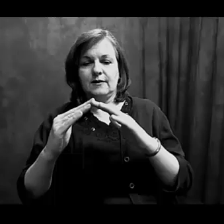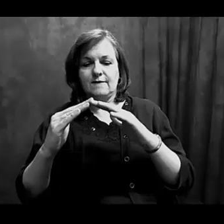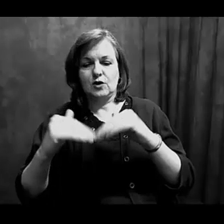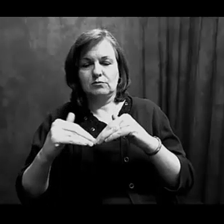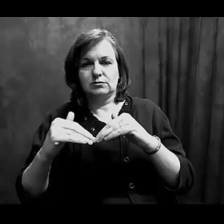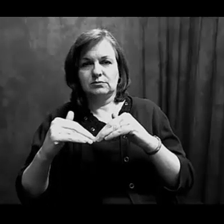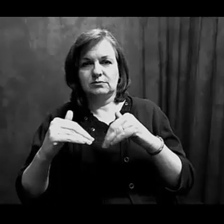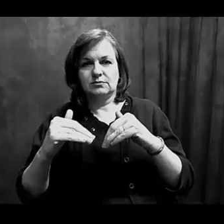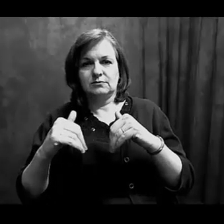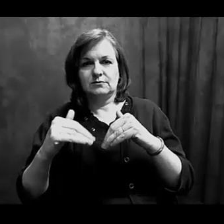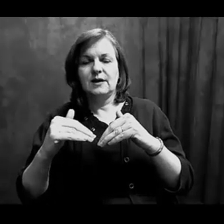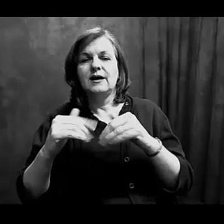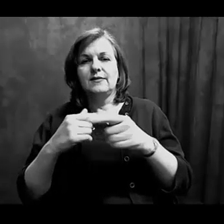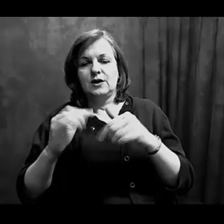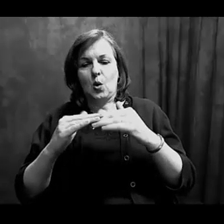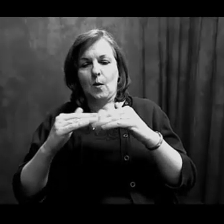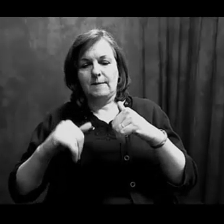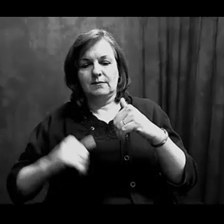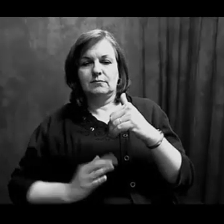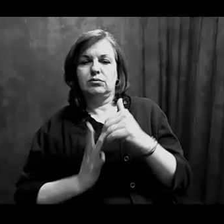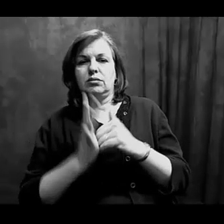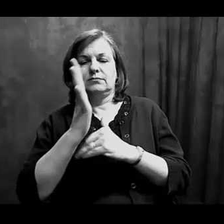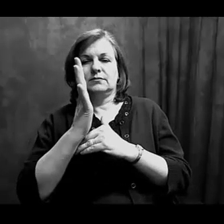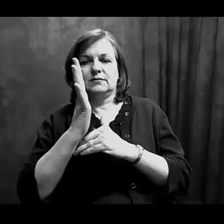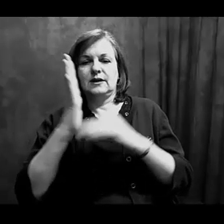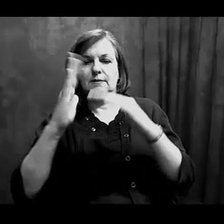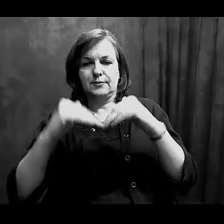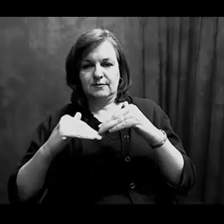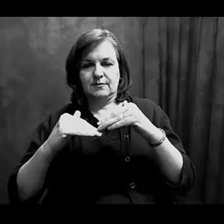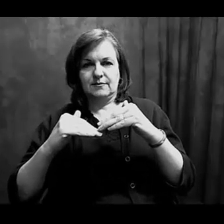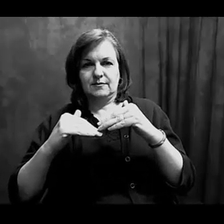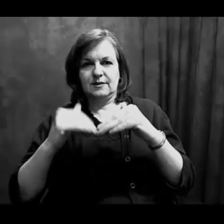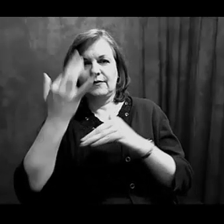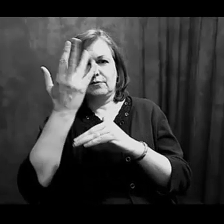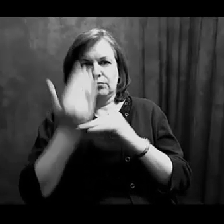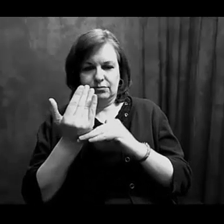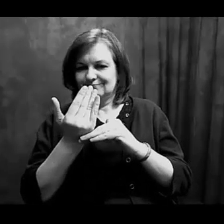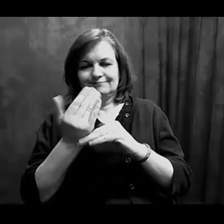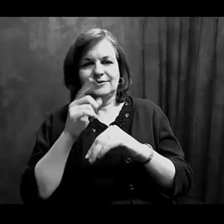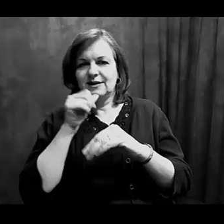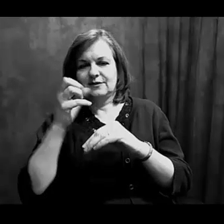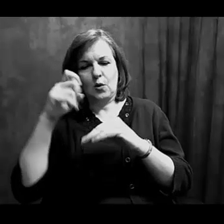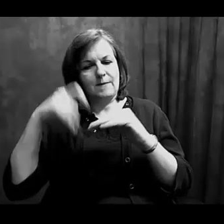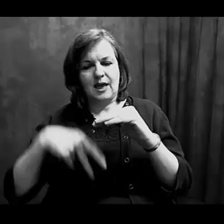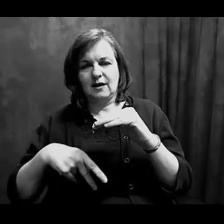pump a little bit valves open - valves close again to keep the backward flow at a minimum -- as you get older